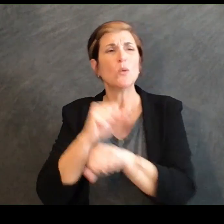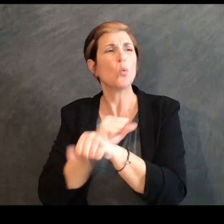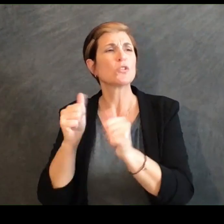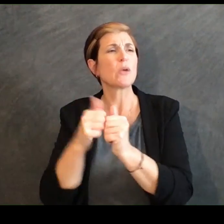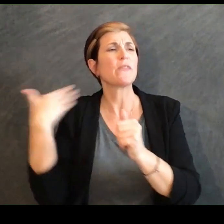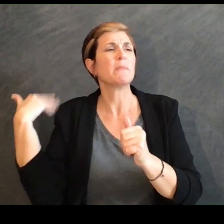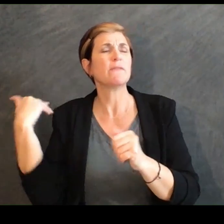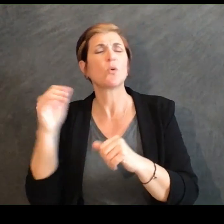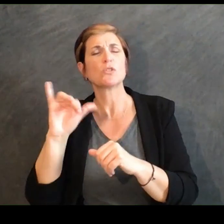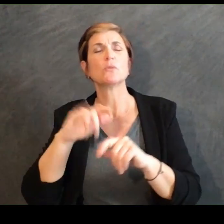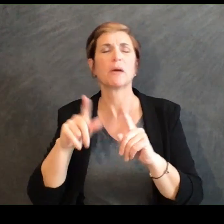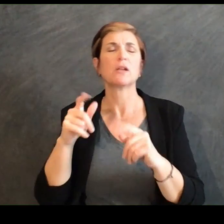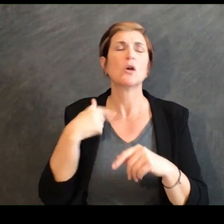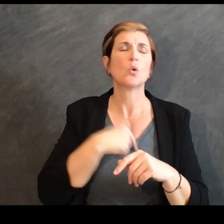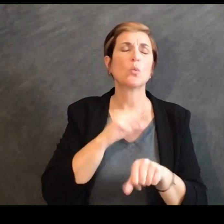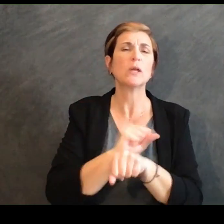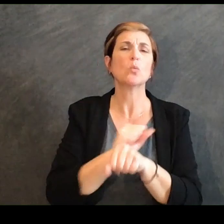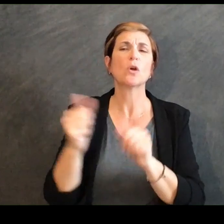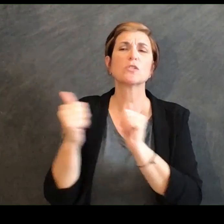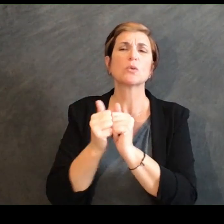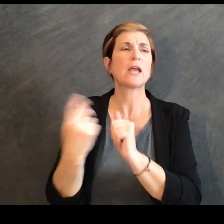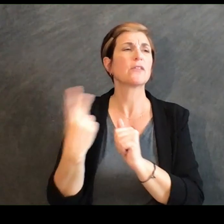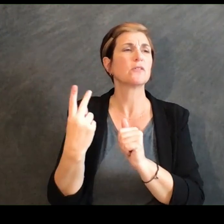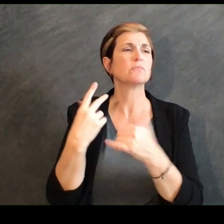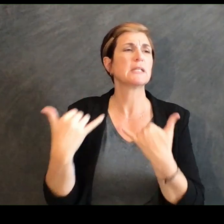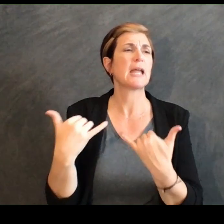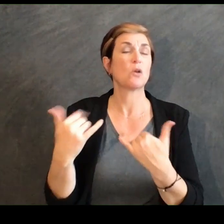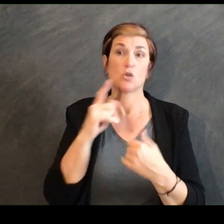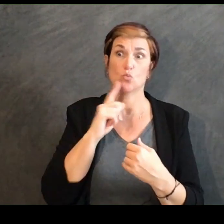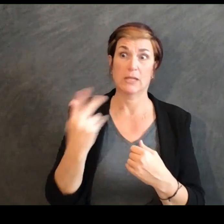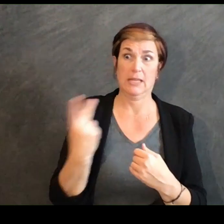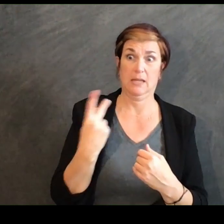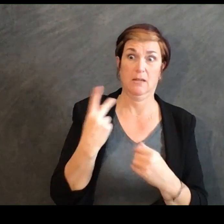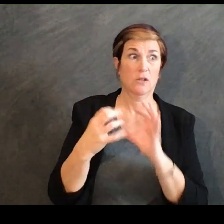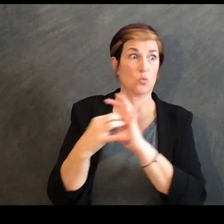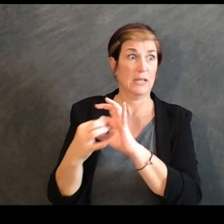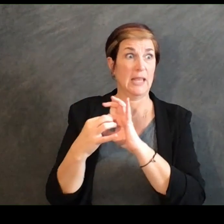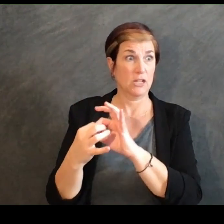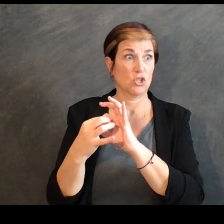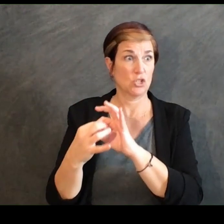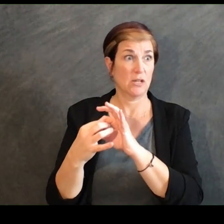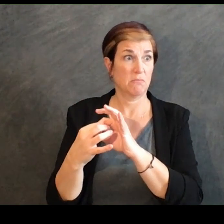we're really the relationship that we have I can't think of a bad relationship